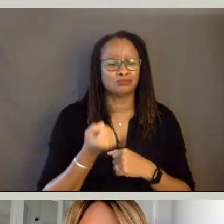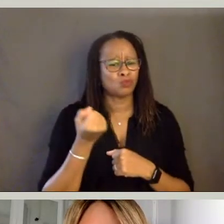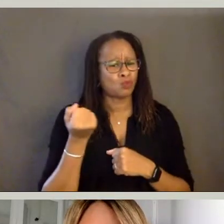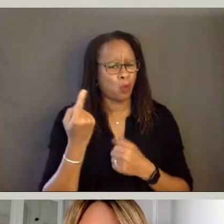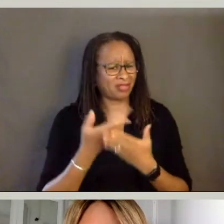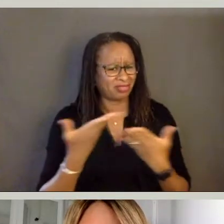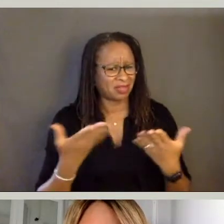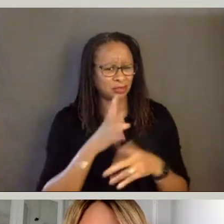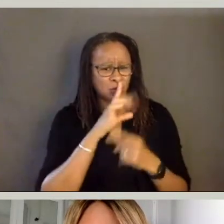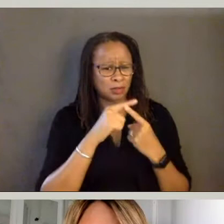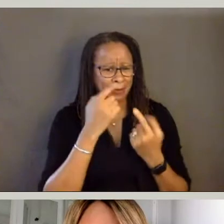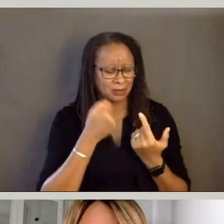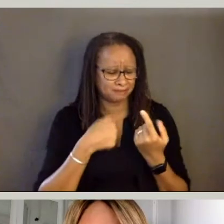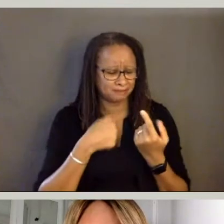around the grad student